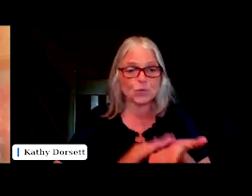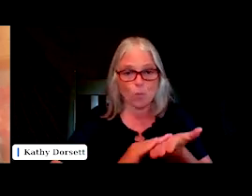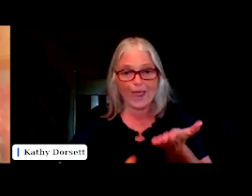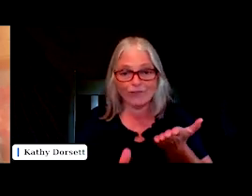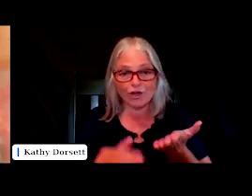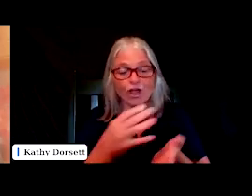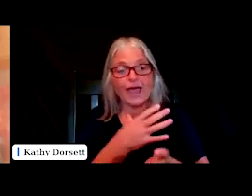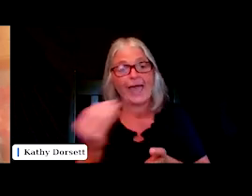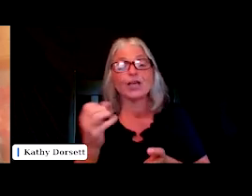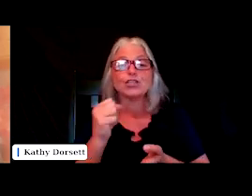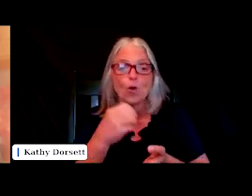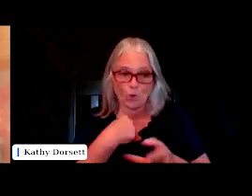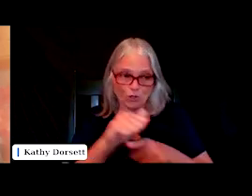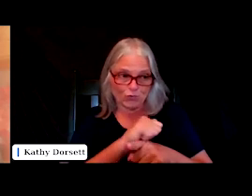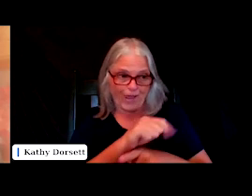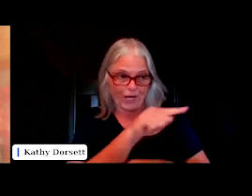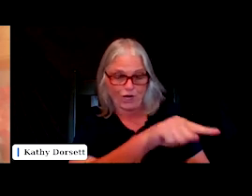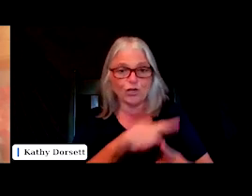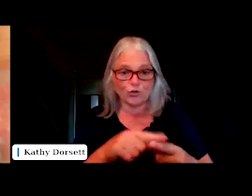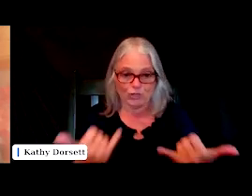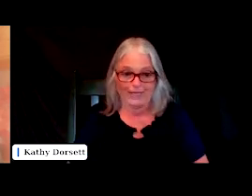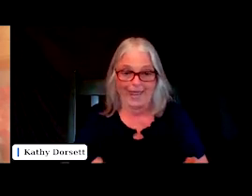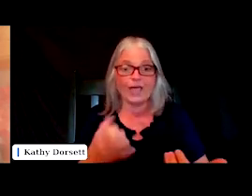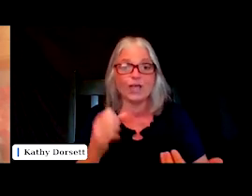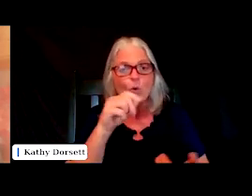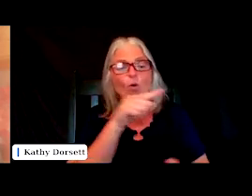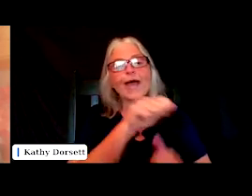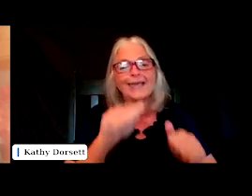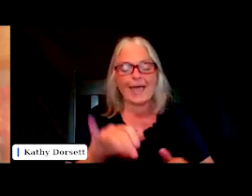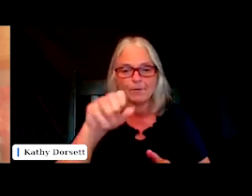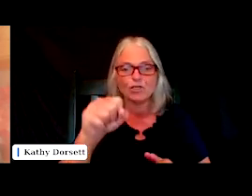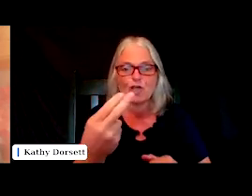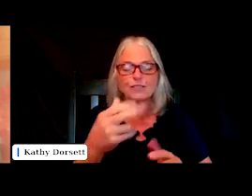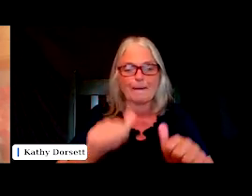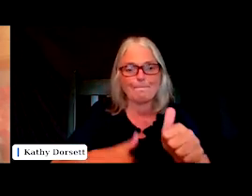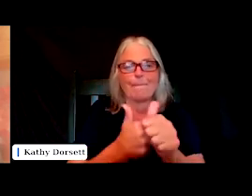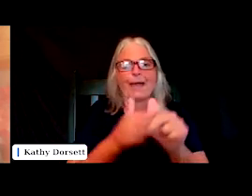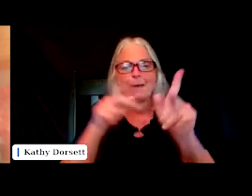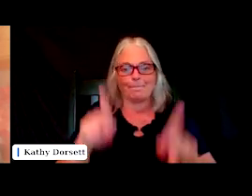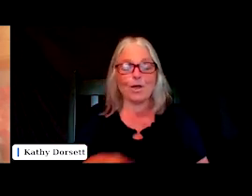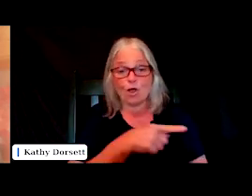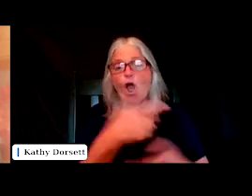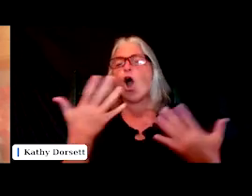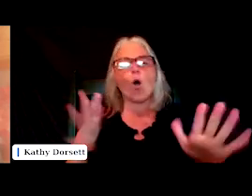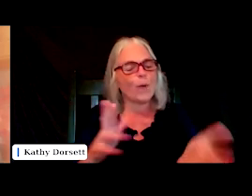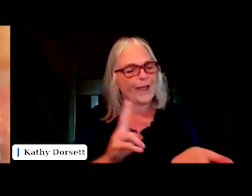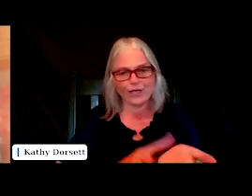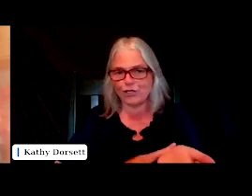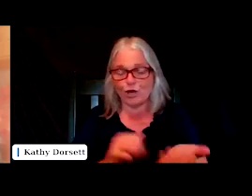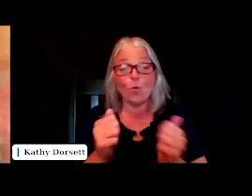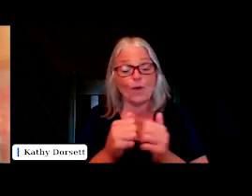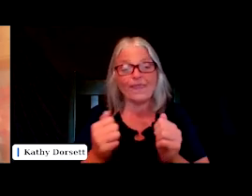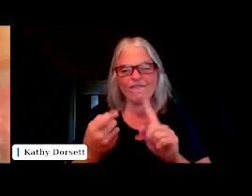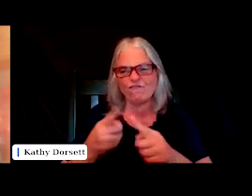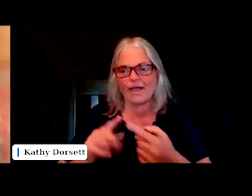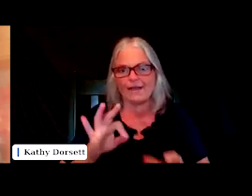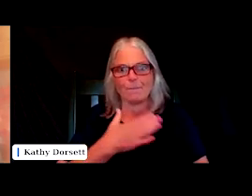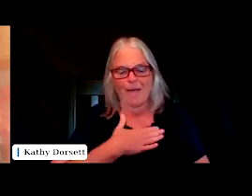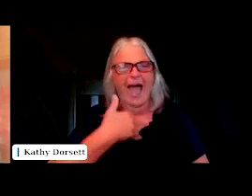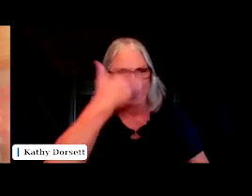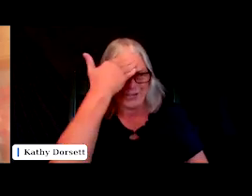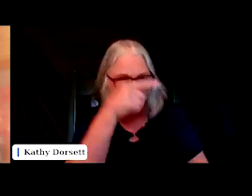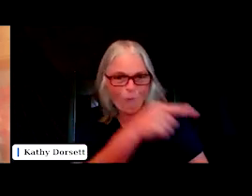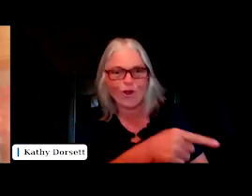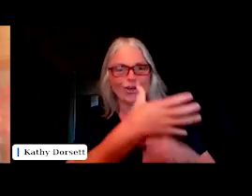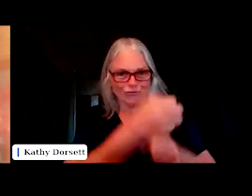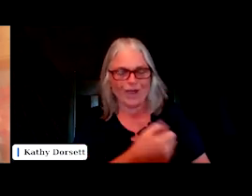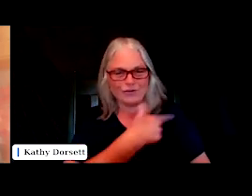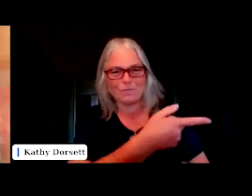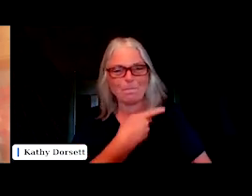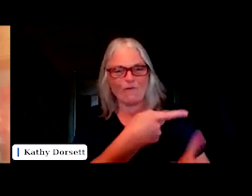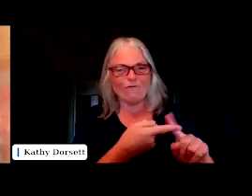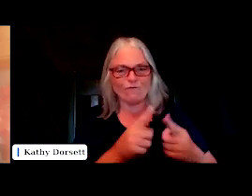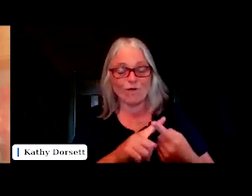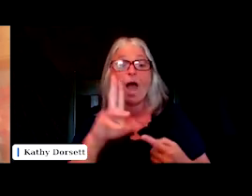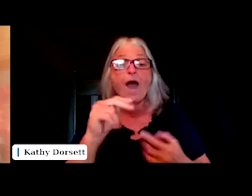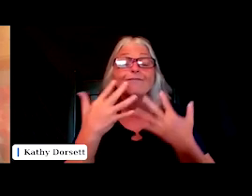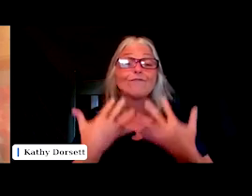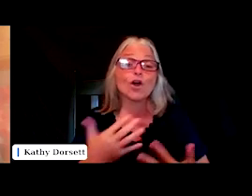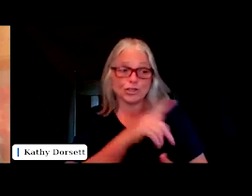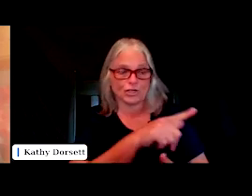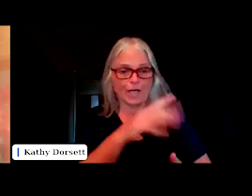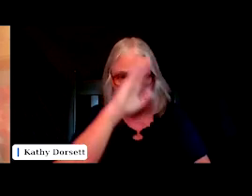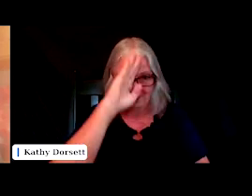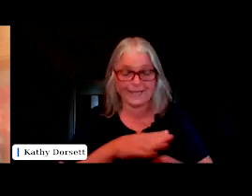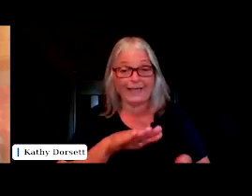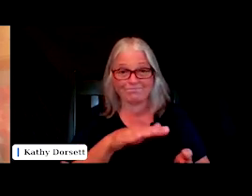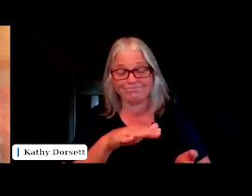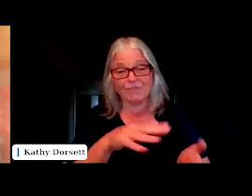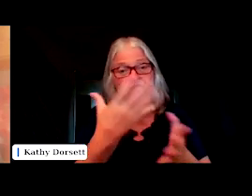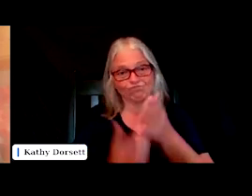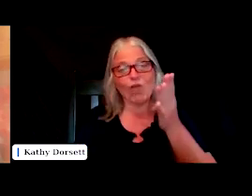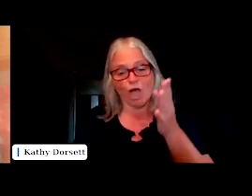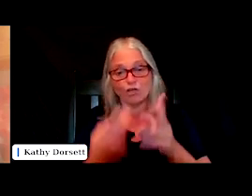So we're training her in today so that she can be Josh's backup person. She's already a nurse and was a friend of mine, so I know her and trust her and unfortunately she lost her son 2 years ago. But.